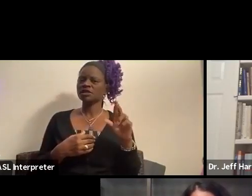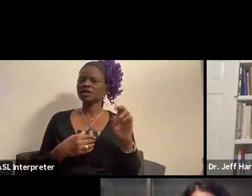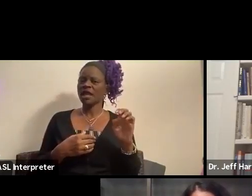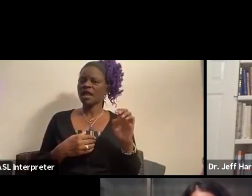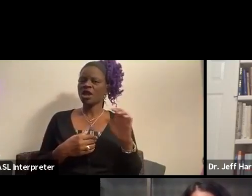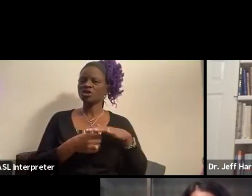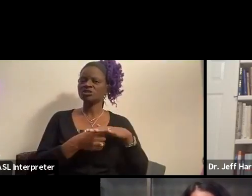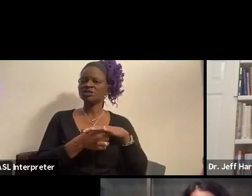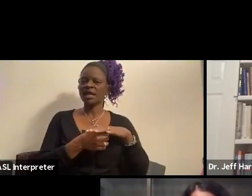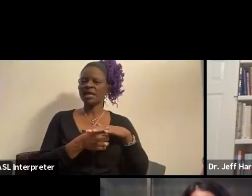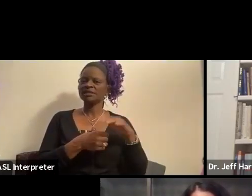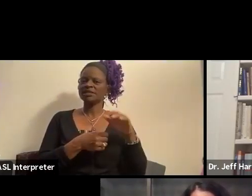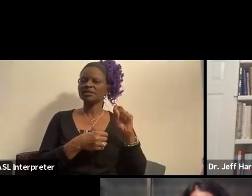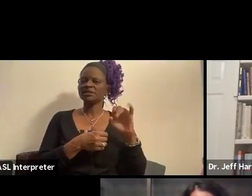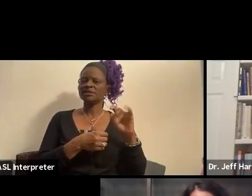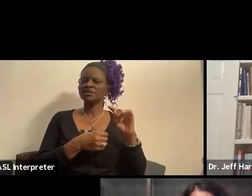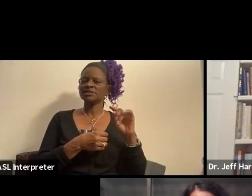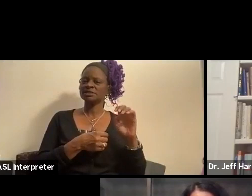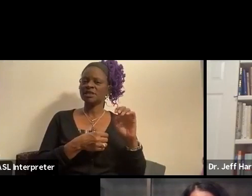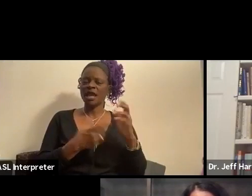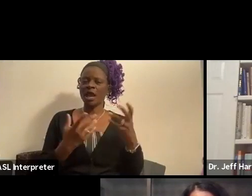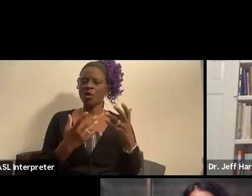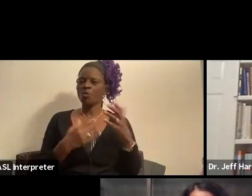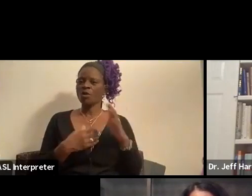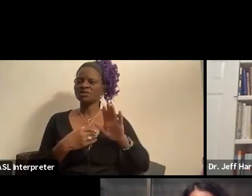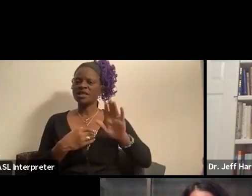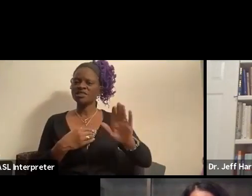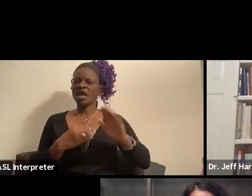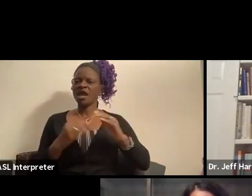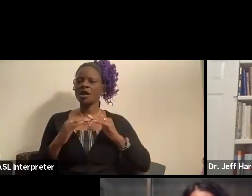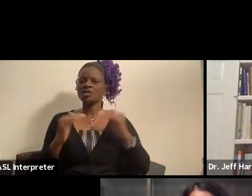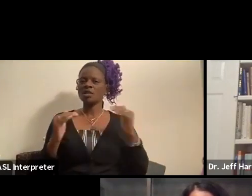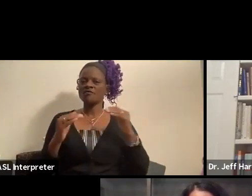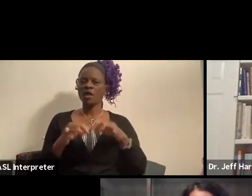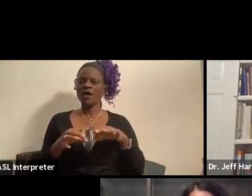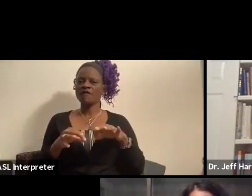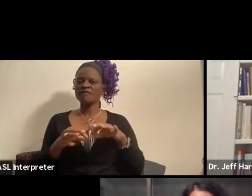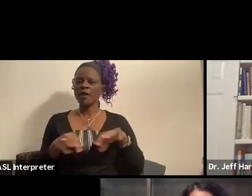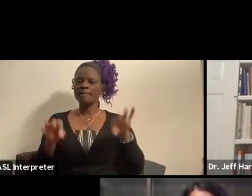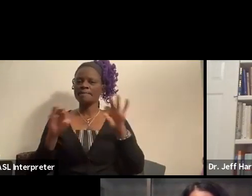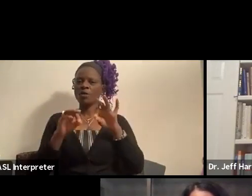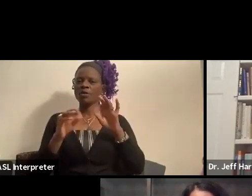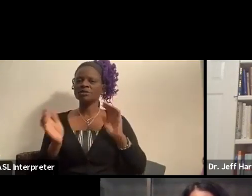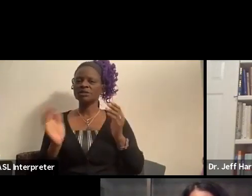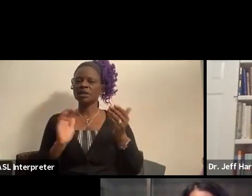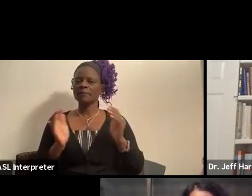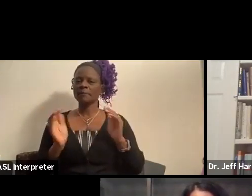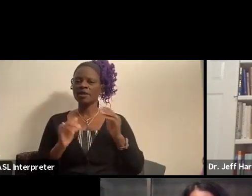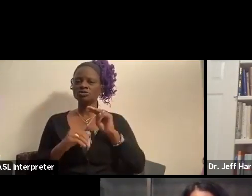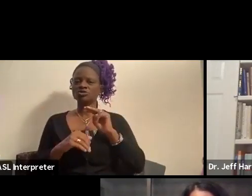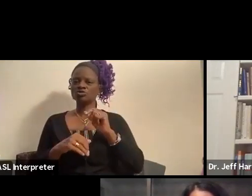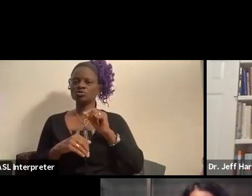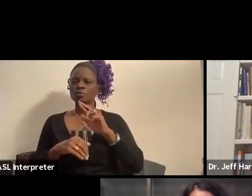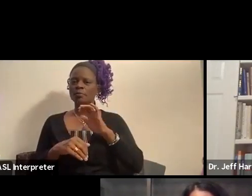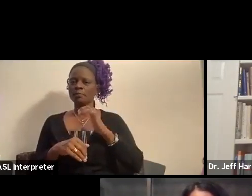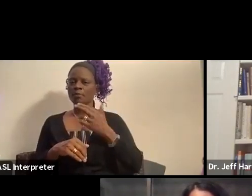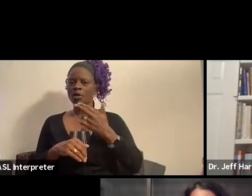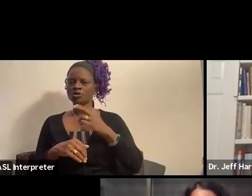maybe their level of importance that we considered in March and April when we pursued a partnership with Sonoma State University?